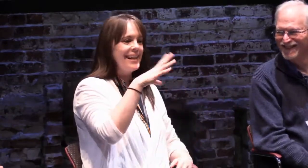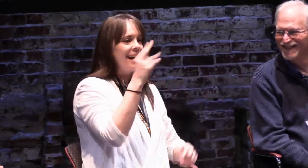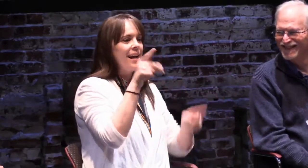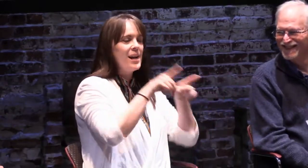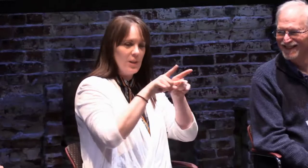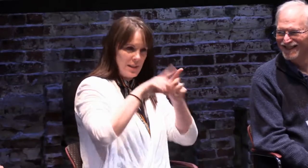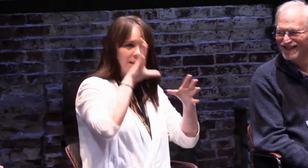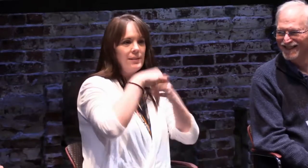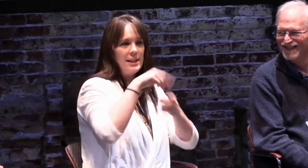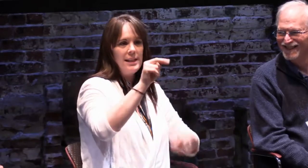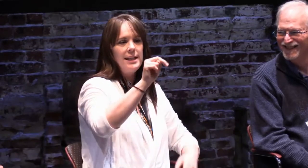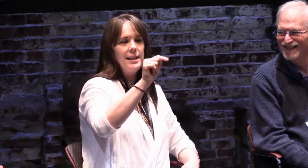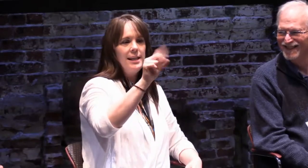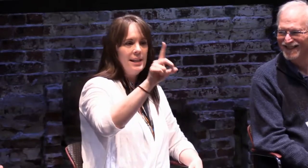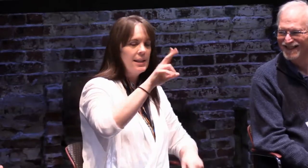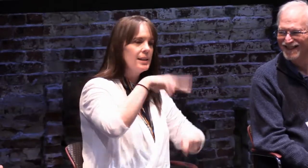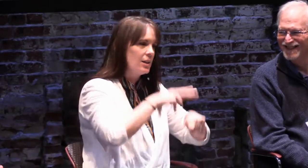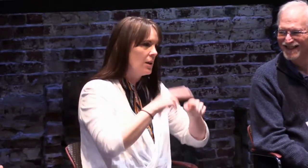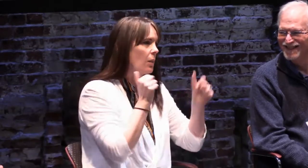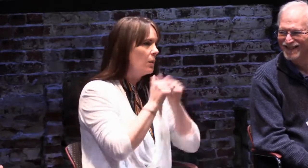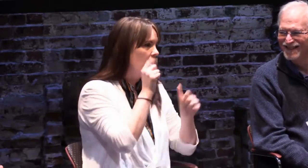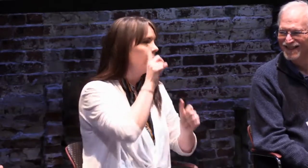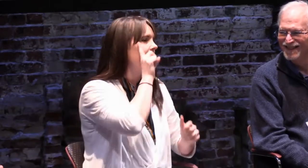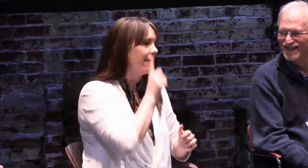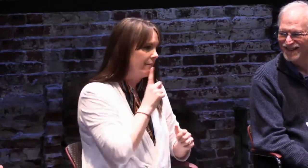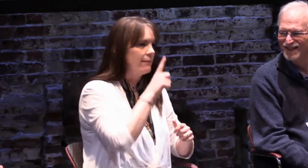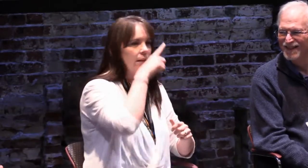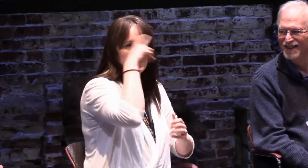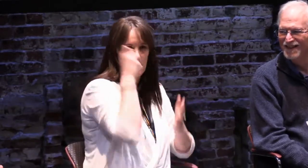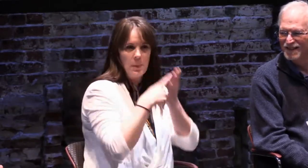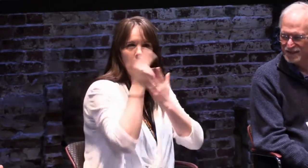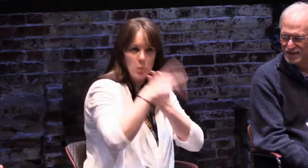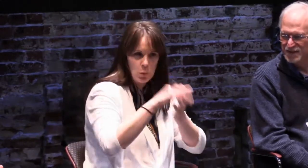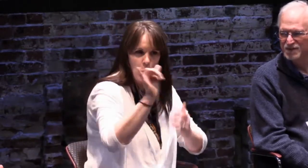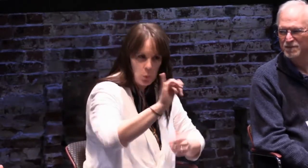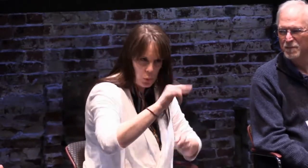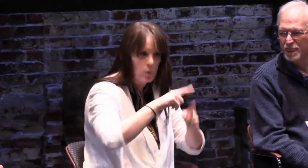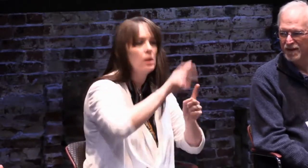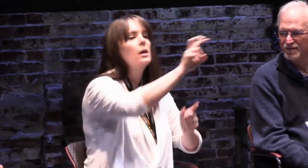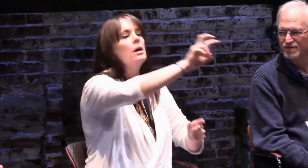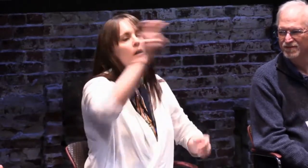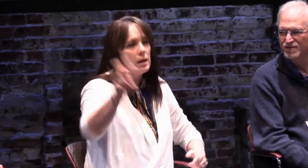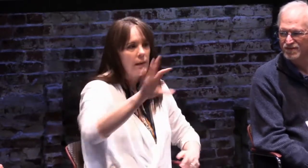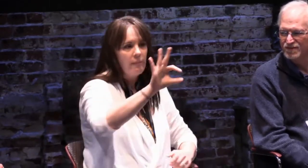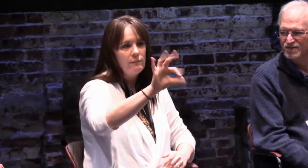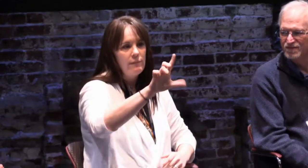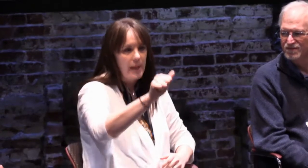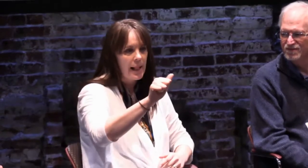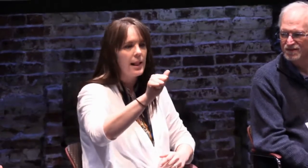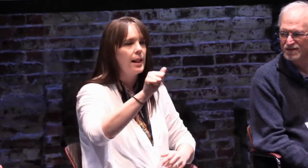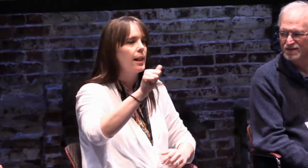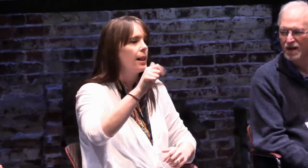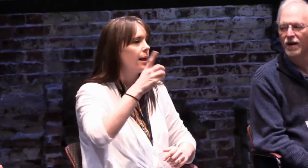Now the connections are being made. I was with NTD in their summer program there